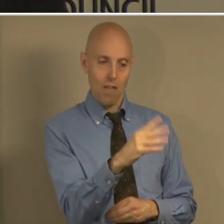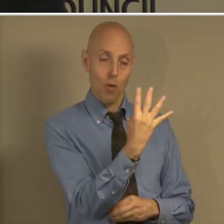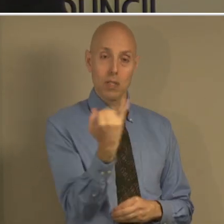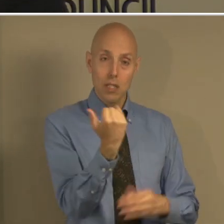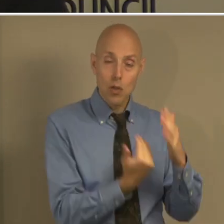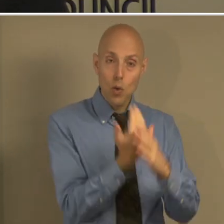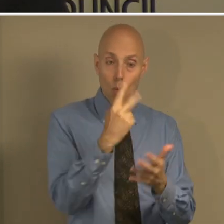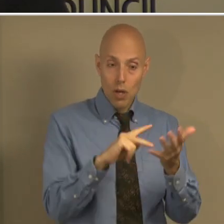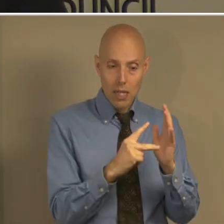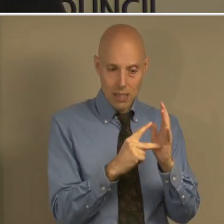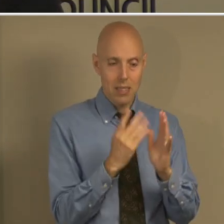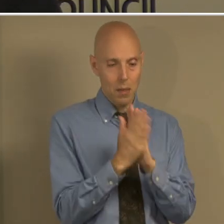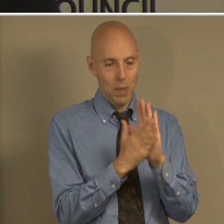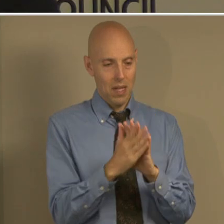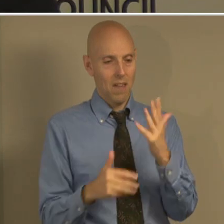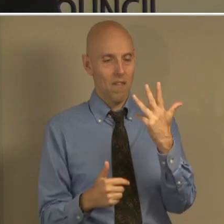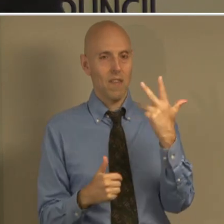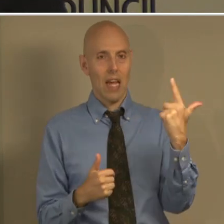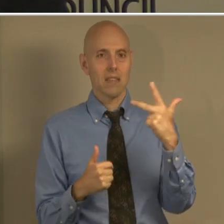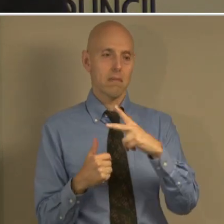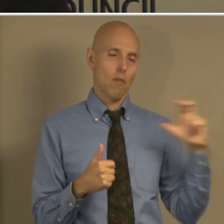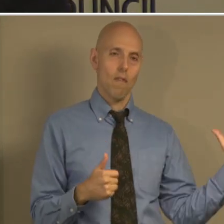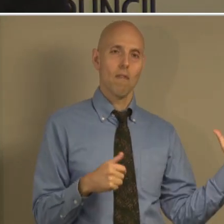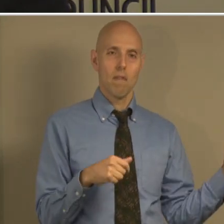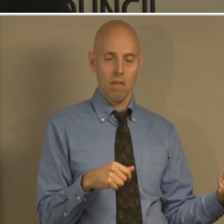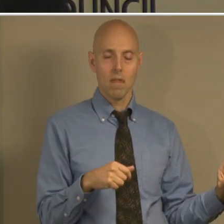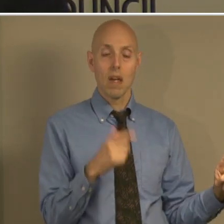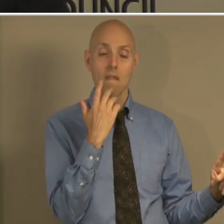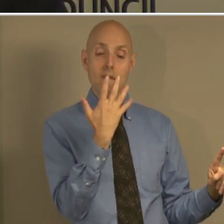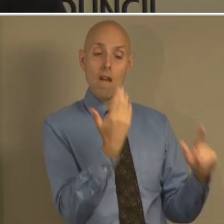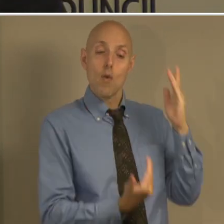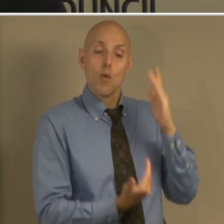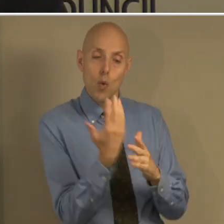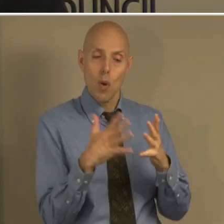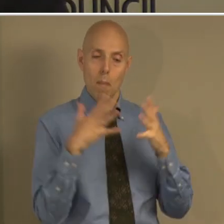and that requires 58 leaving the portfolio. And we have five new Major Partner Museums,